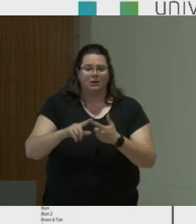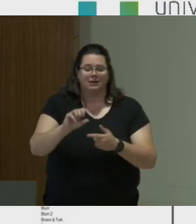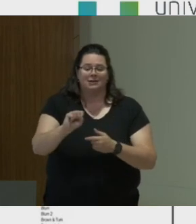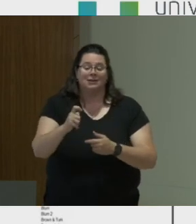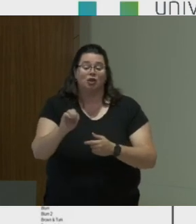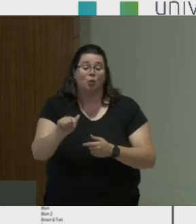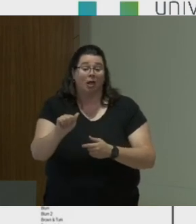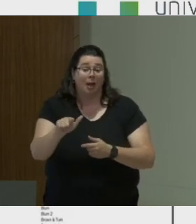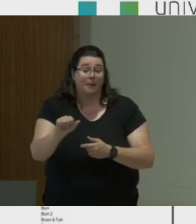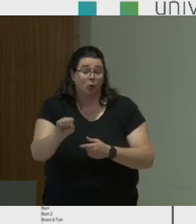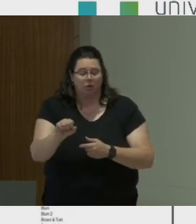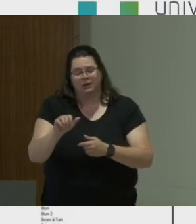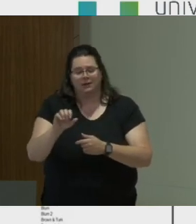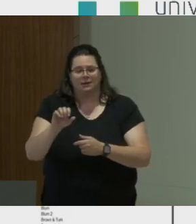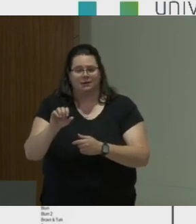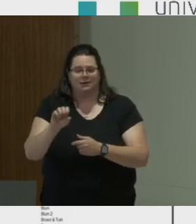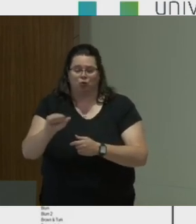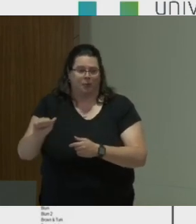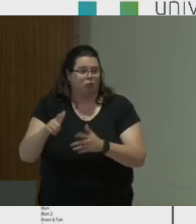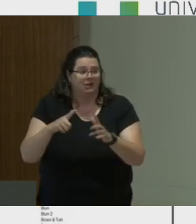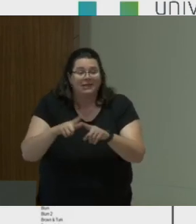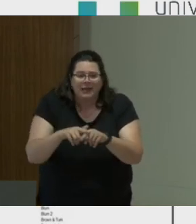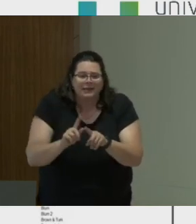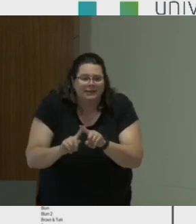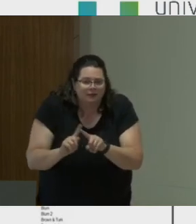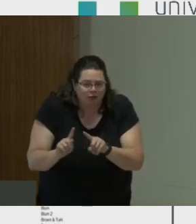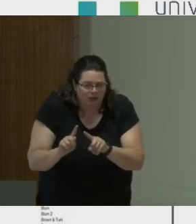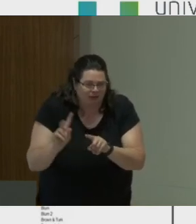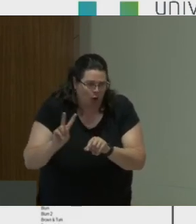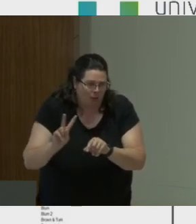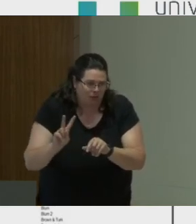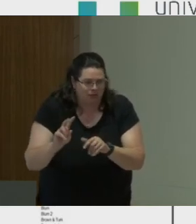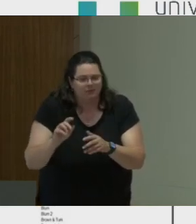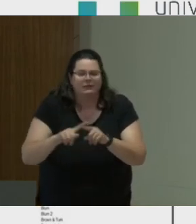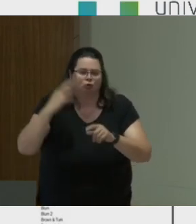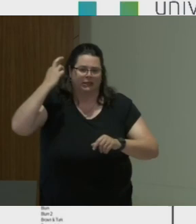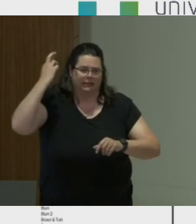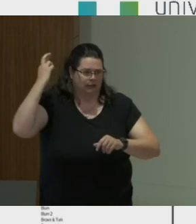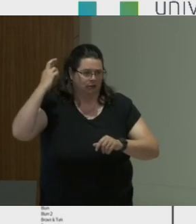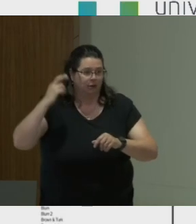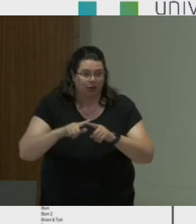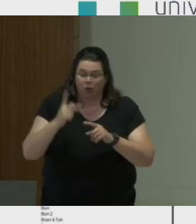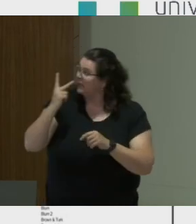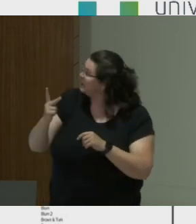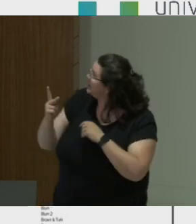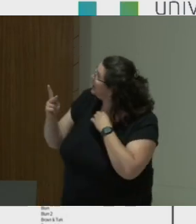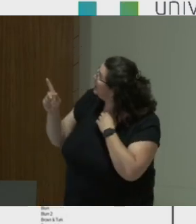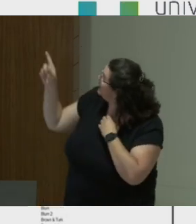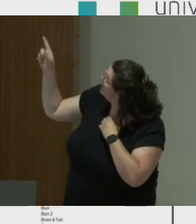different variables and now you can read these figures just seeing the optical impression